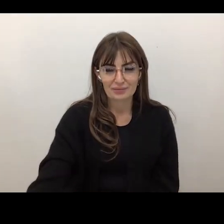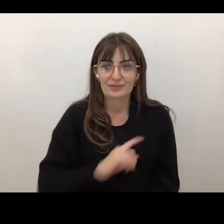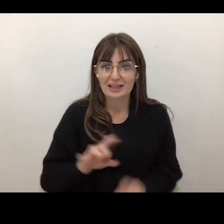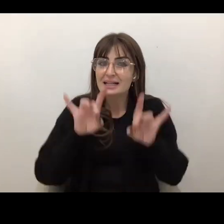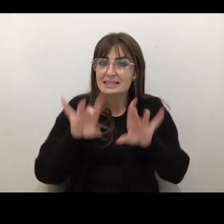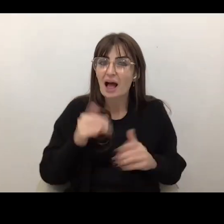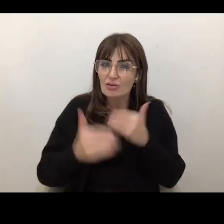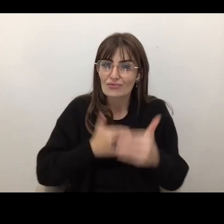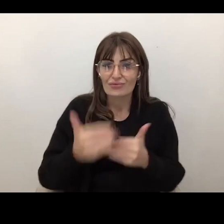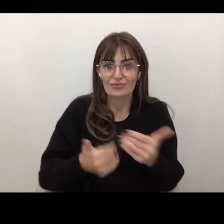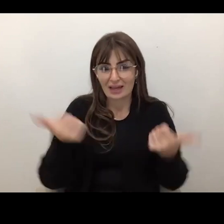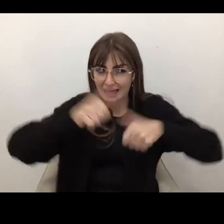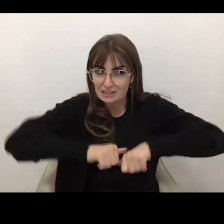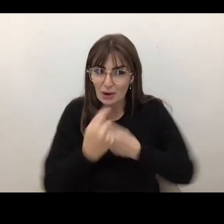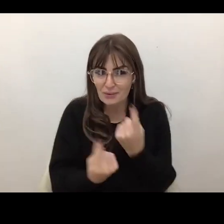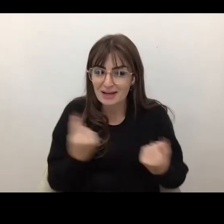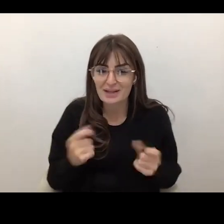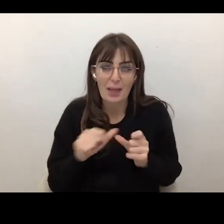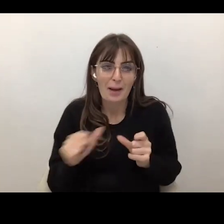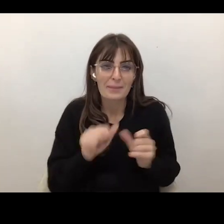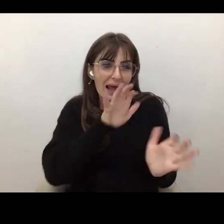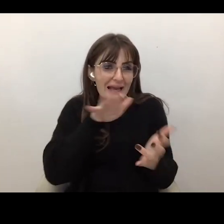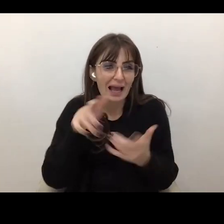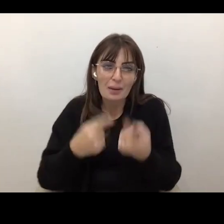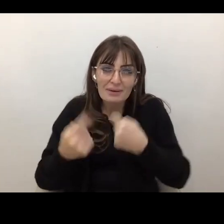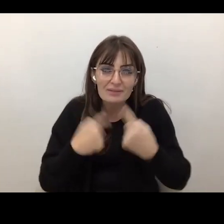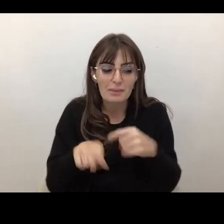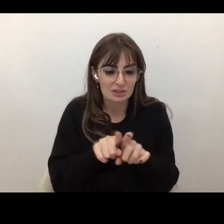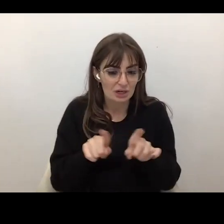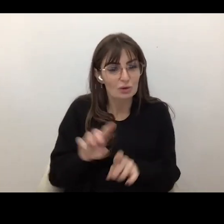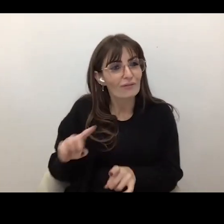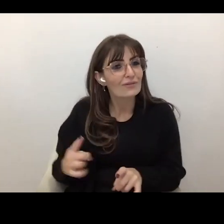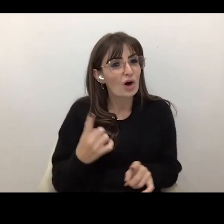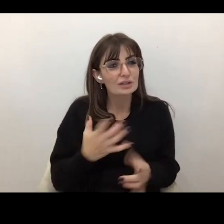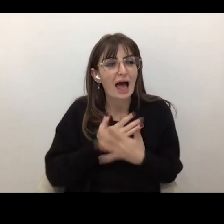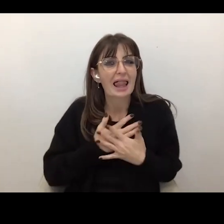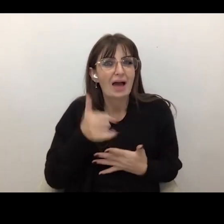and get to know each other and collect data. First, I would love to know where you are joining